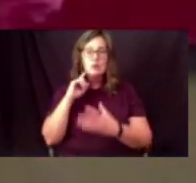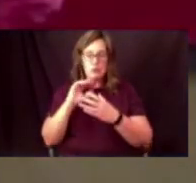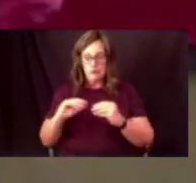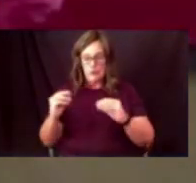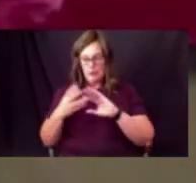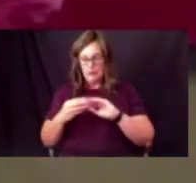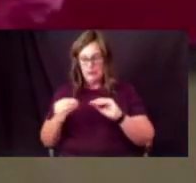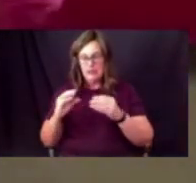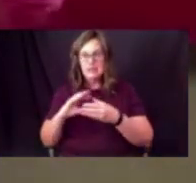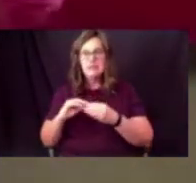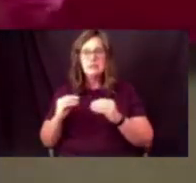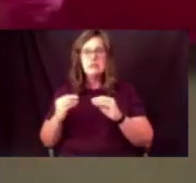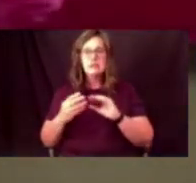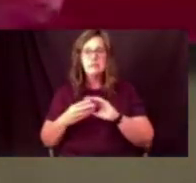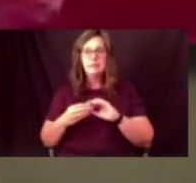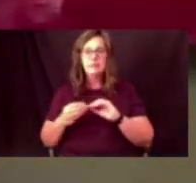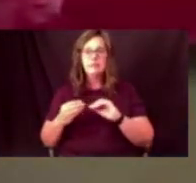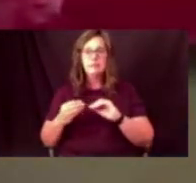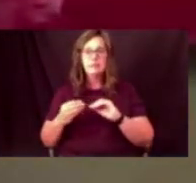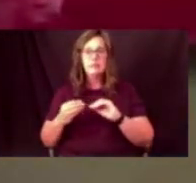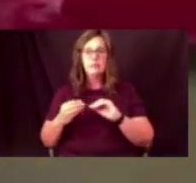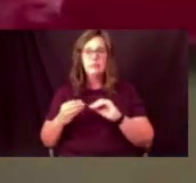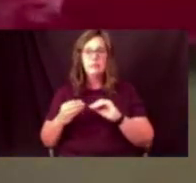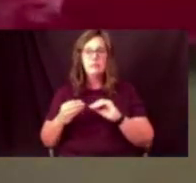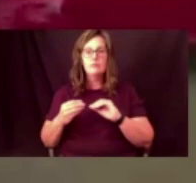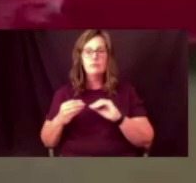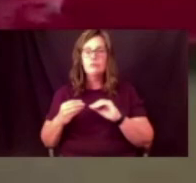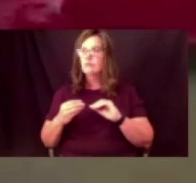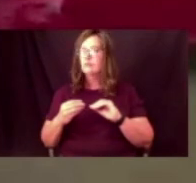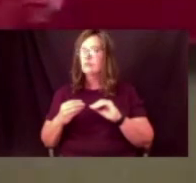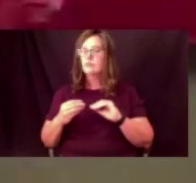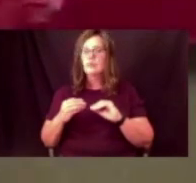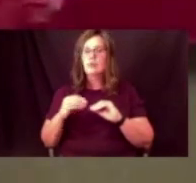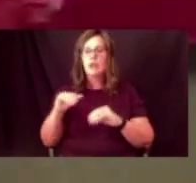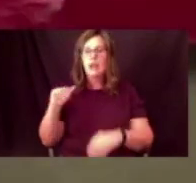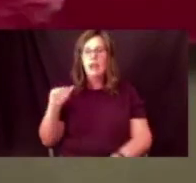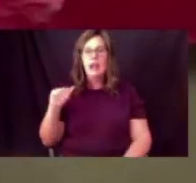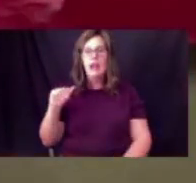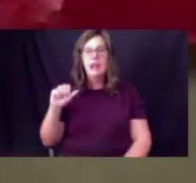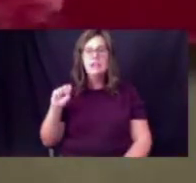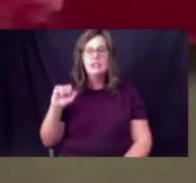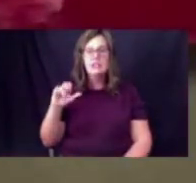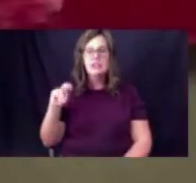uh you know asian families not really fully accepting it that was never a thing for them